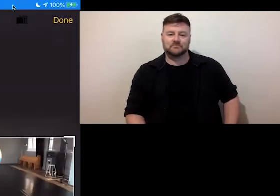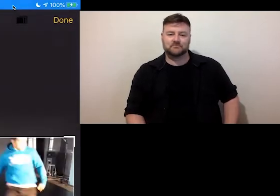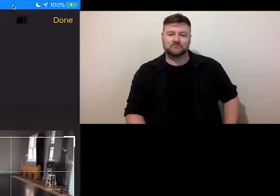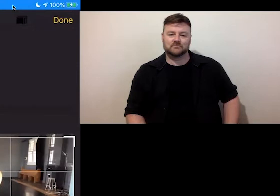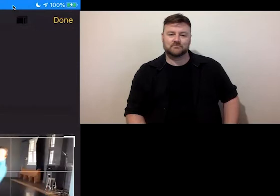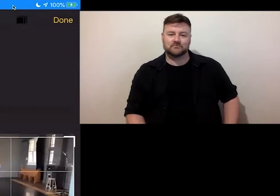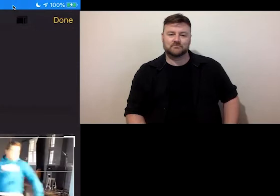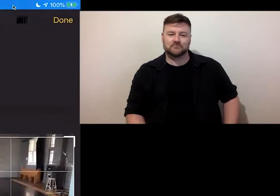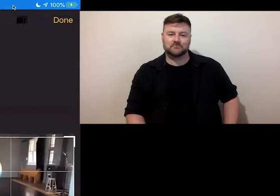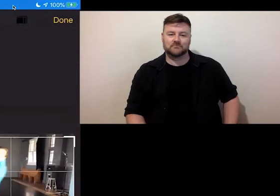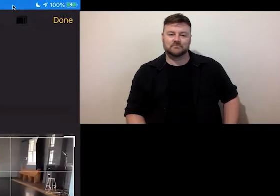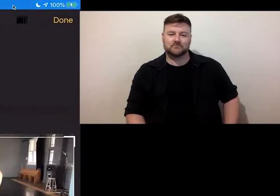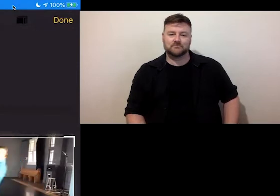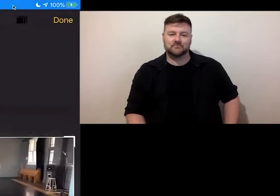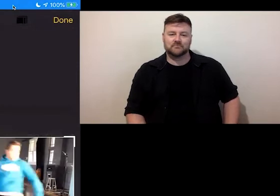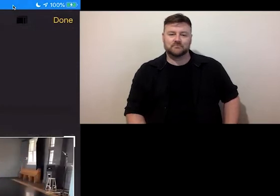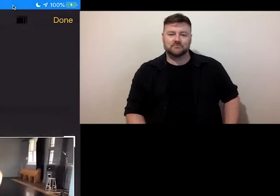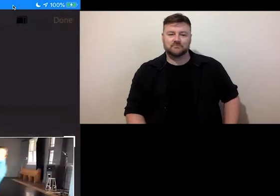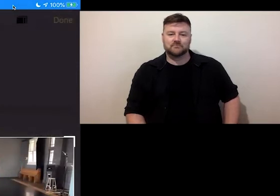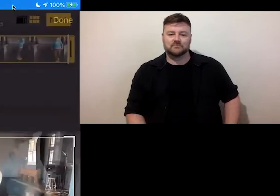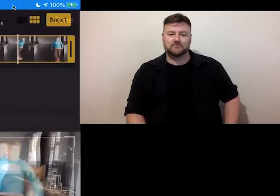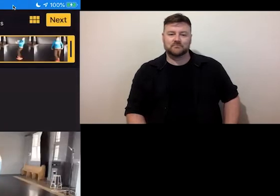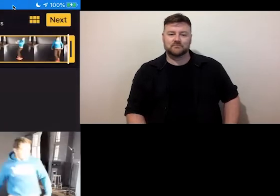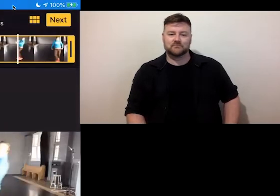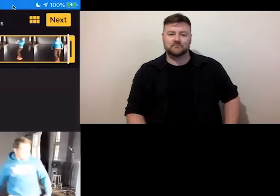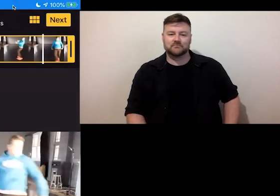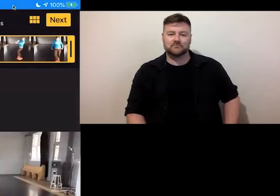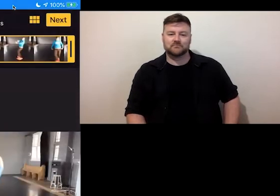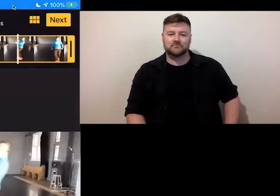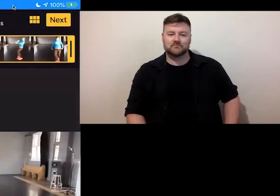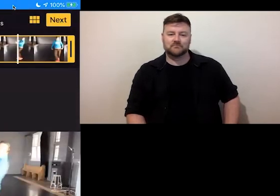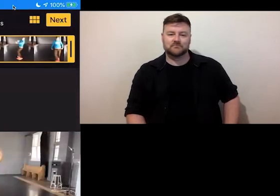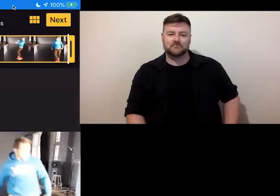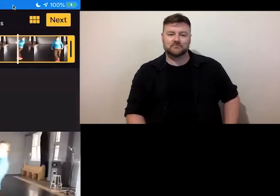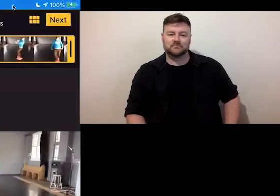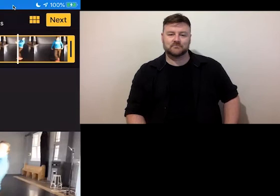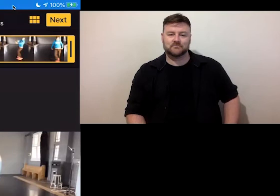get it looking a bit more cinematic and so that I can enter the frame from being out of the frame.